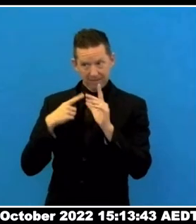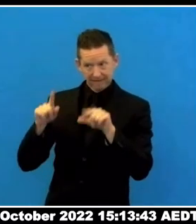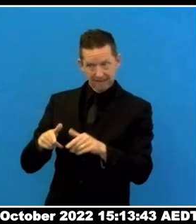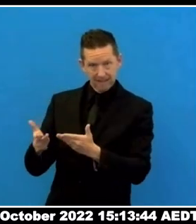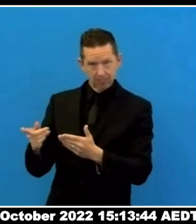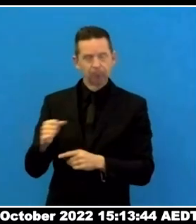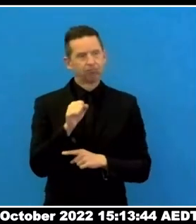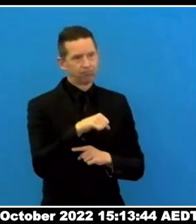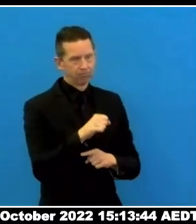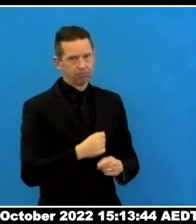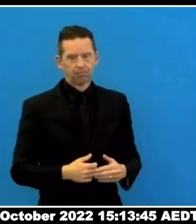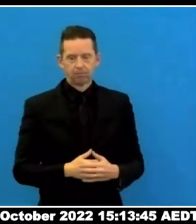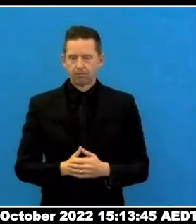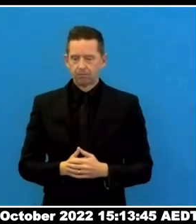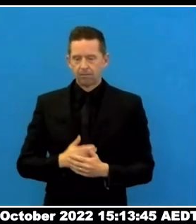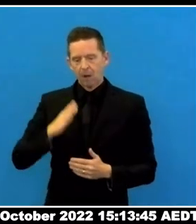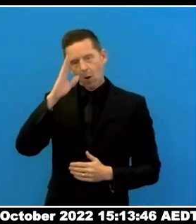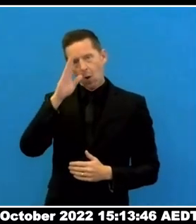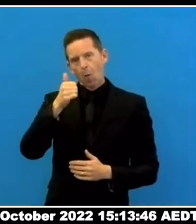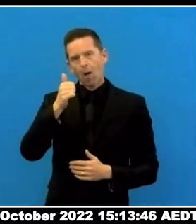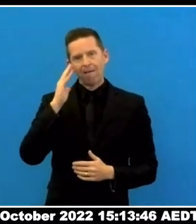Yes. Good afternoon, everyone.